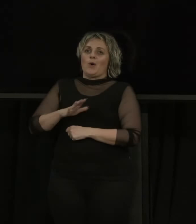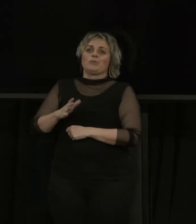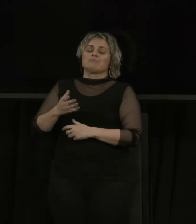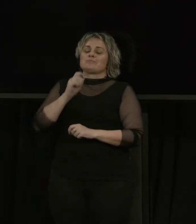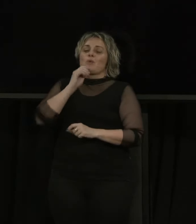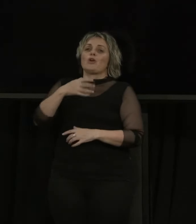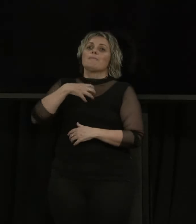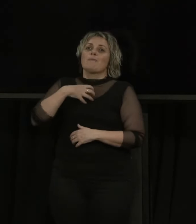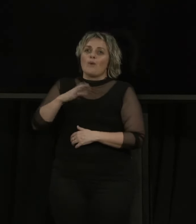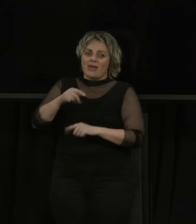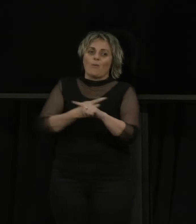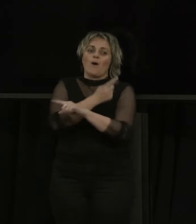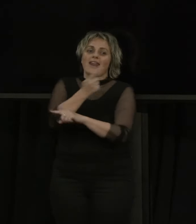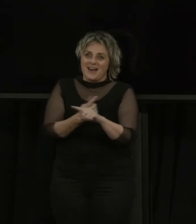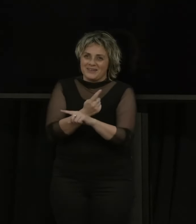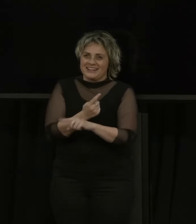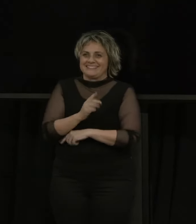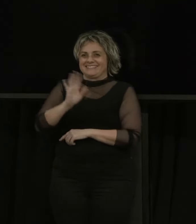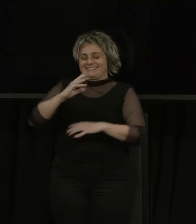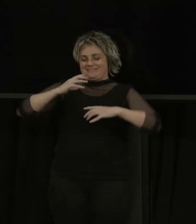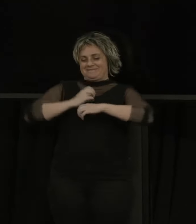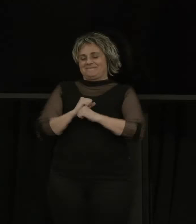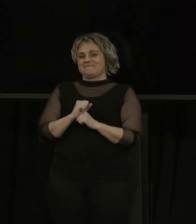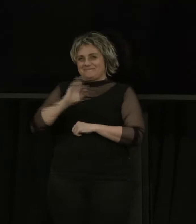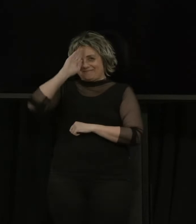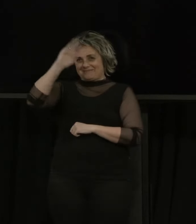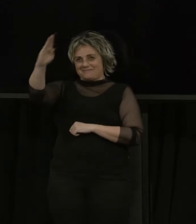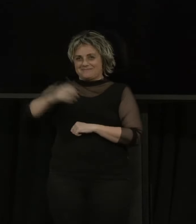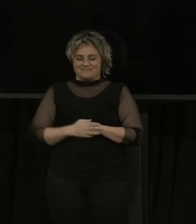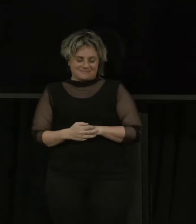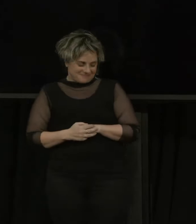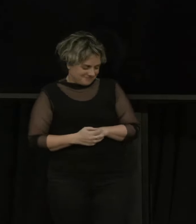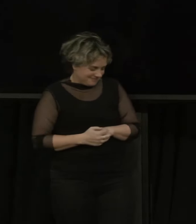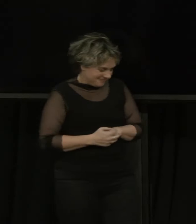also that I'd like to find a way to get a bit of consensus across Parliament on it. Thank you, everyone. We won't make anyone ensure